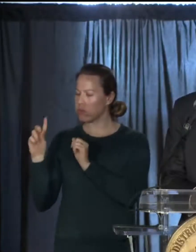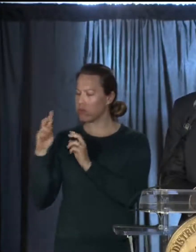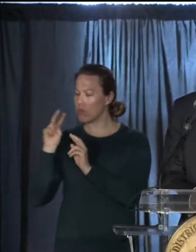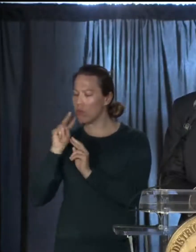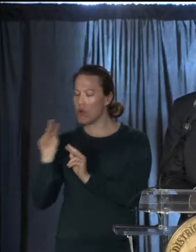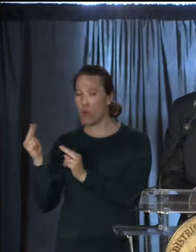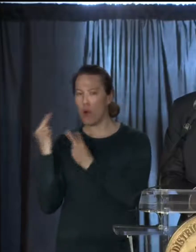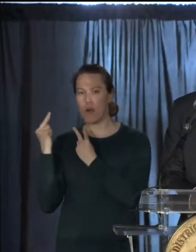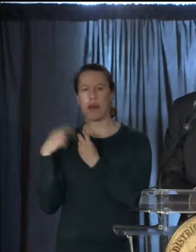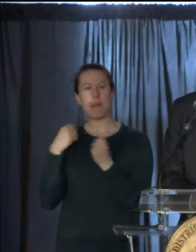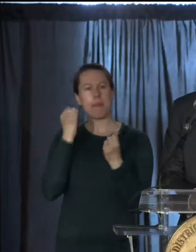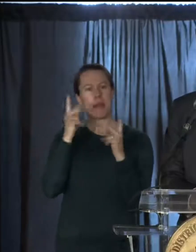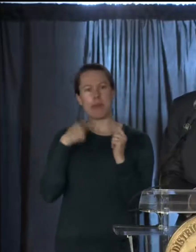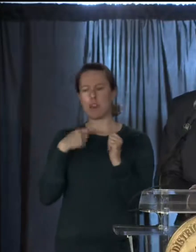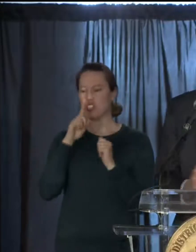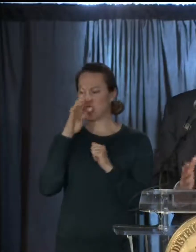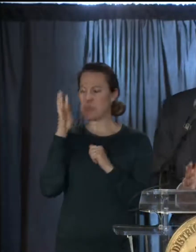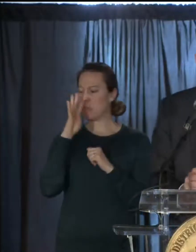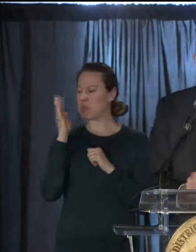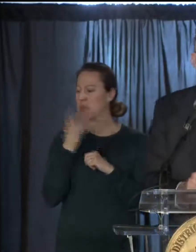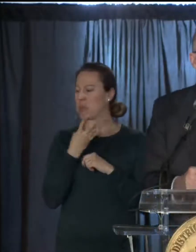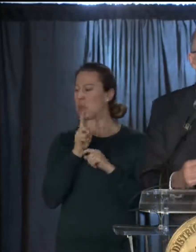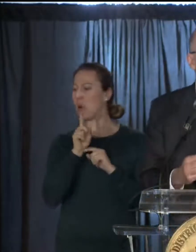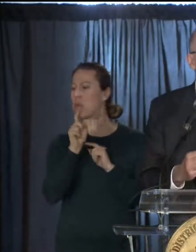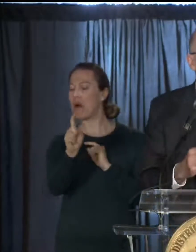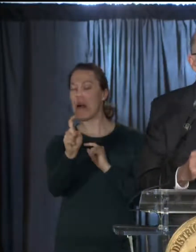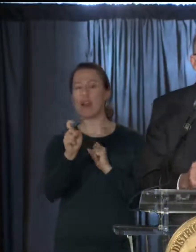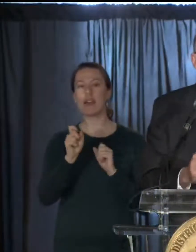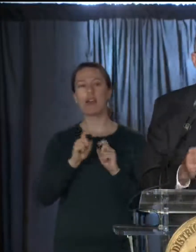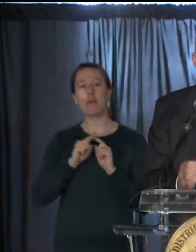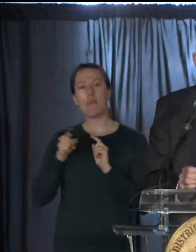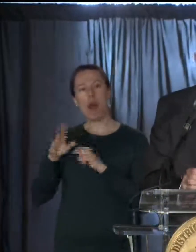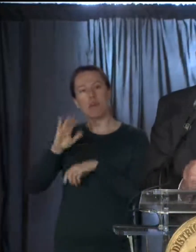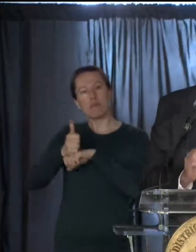SPEND MUCH TIME LOOKING AT. IT IS A MEMORIAL TO DISTRICT OF